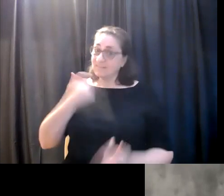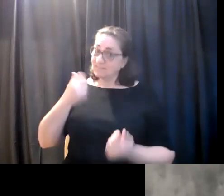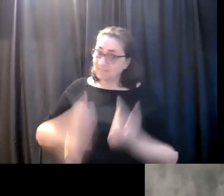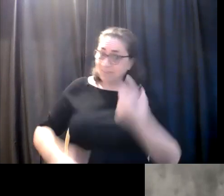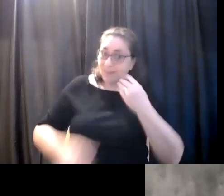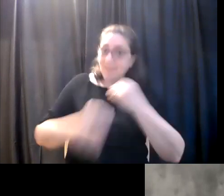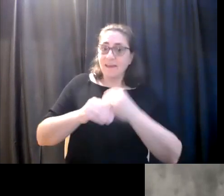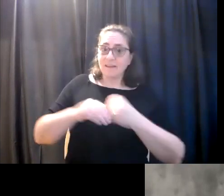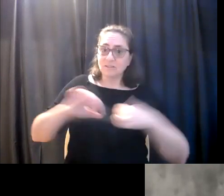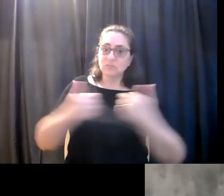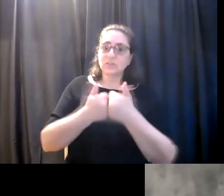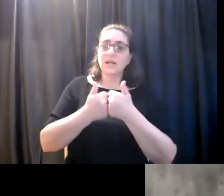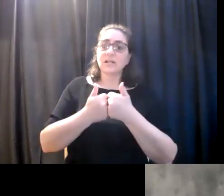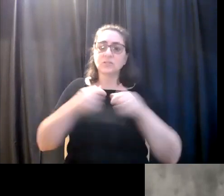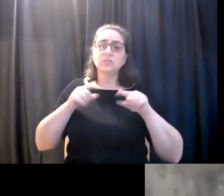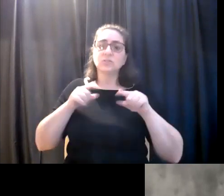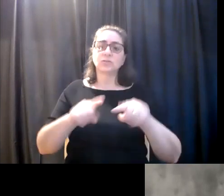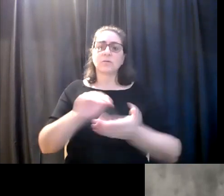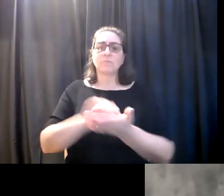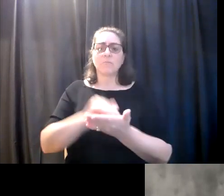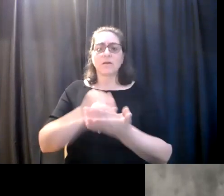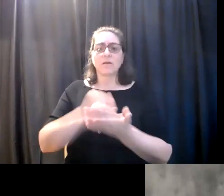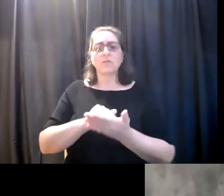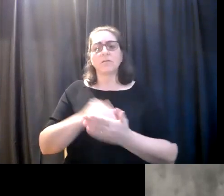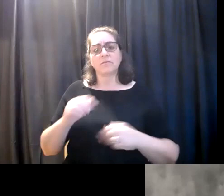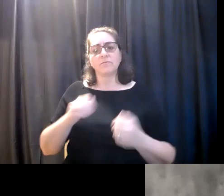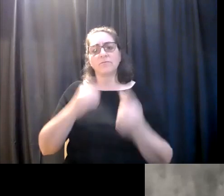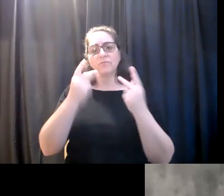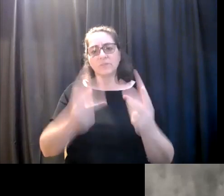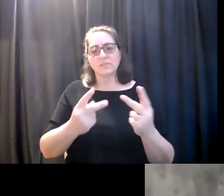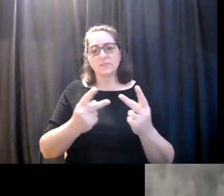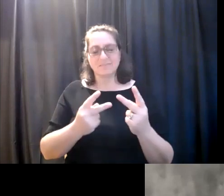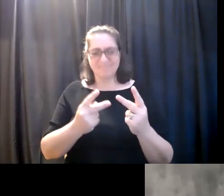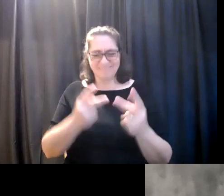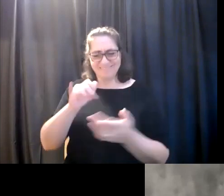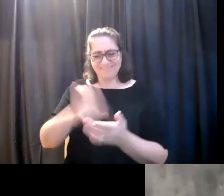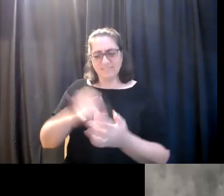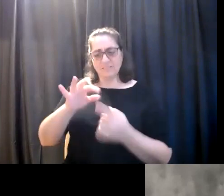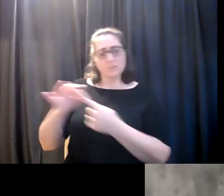additional references, as well as contact information for us. You probably already know,